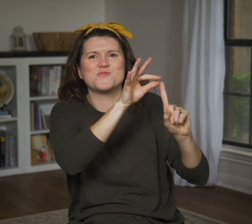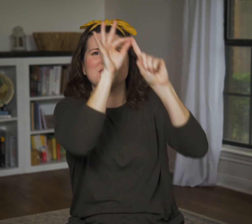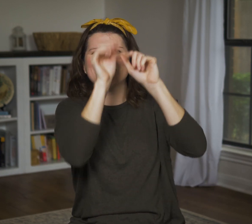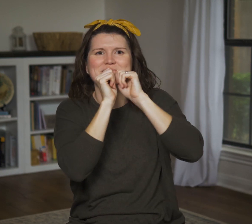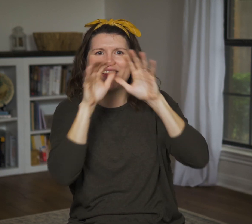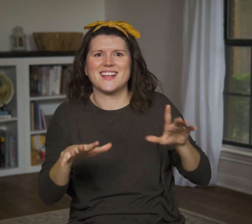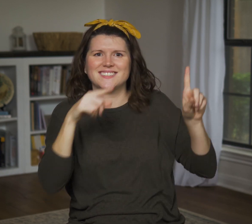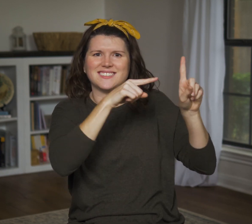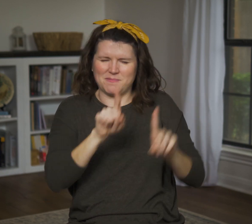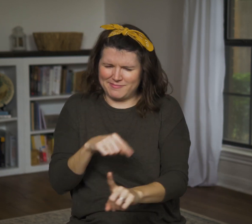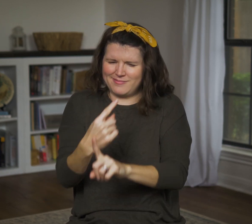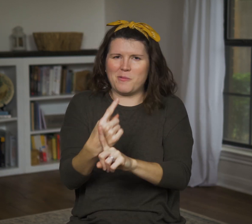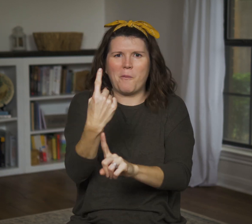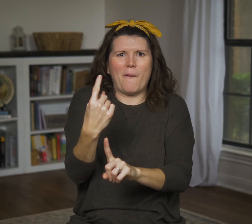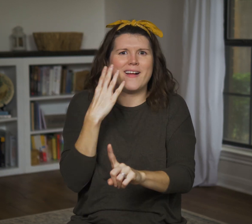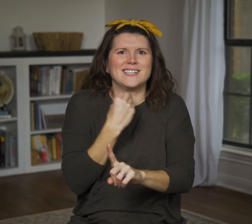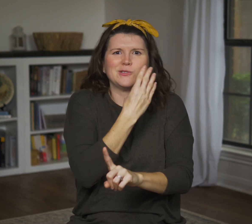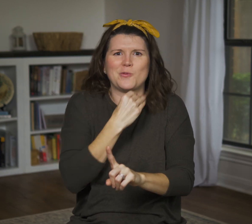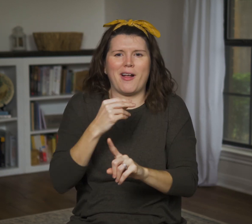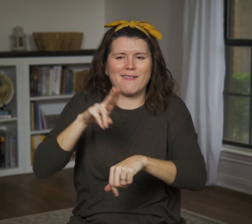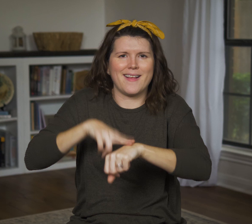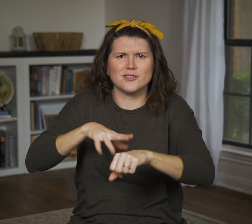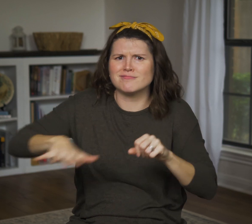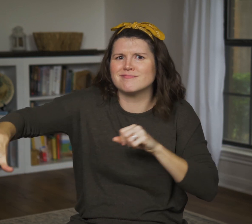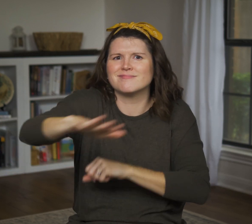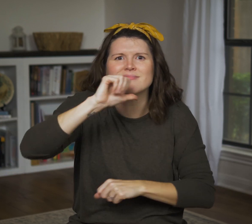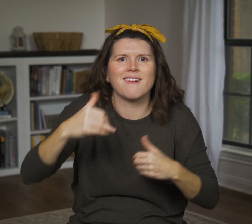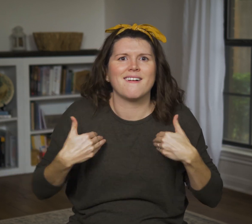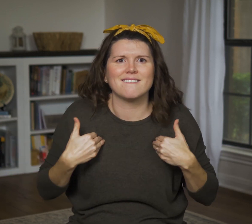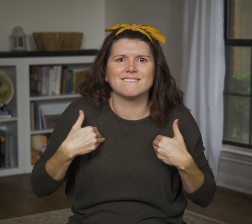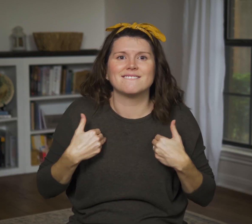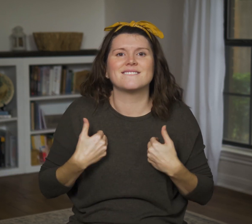that there seems to be a unique blessing on the nation-state of Israel.